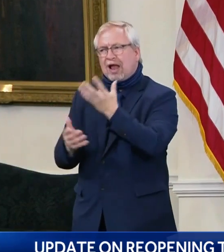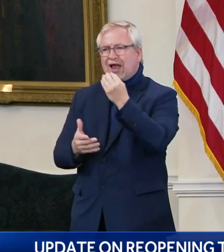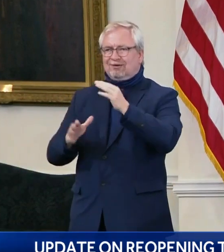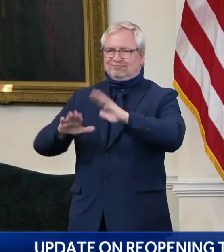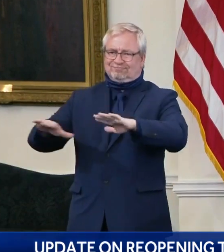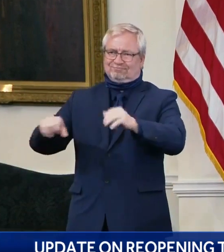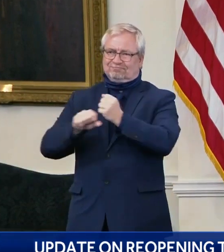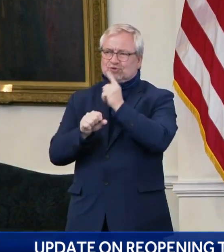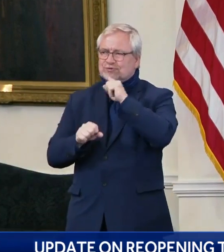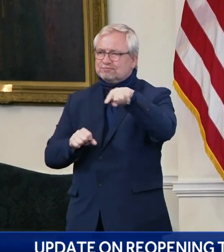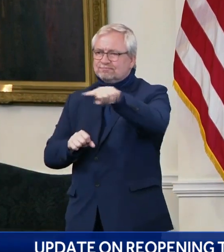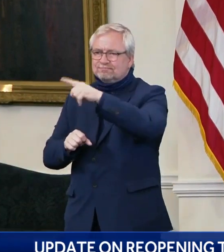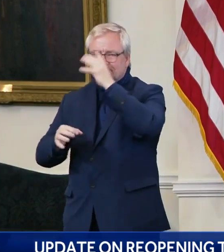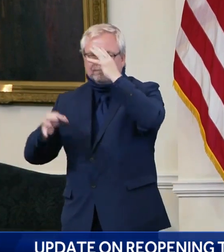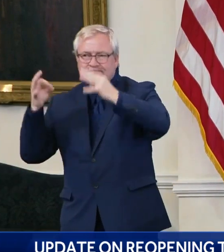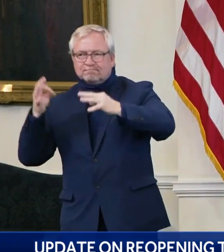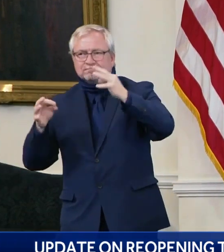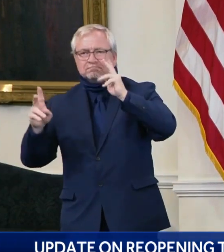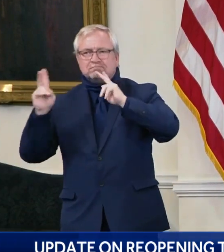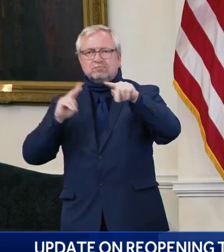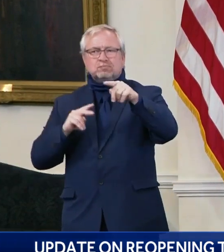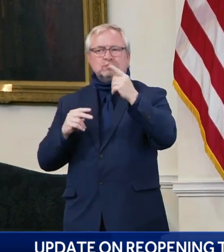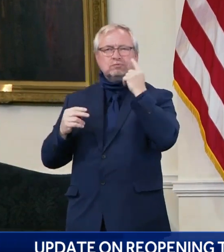THAT WAS NEVER PART OF AN ORDER.